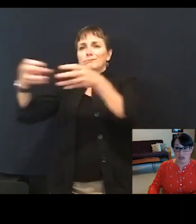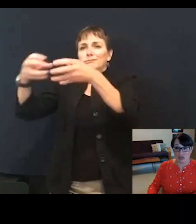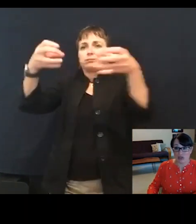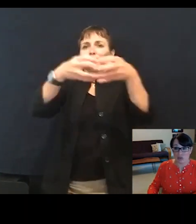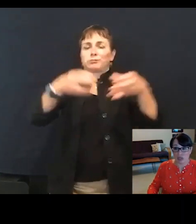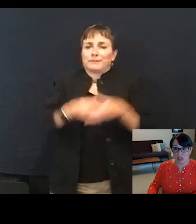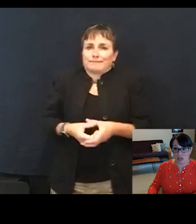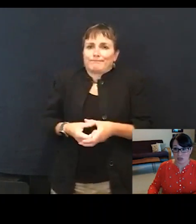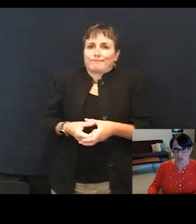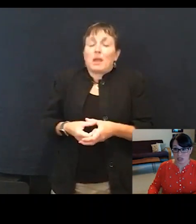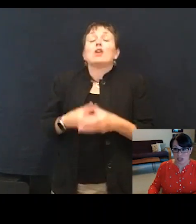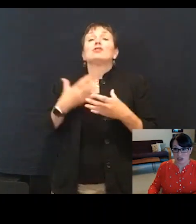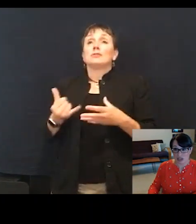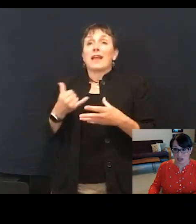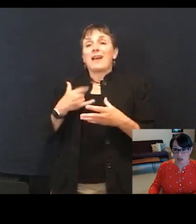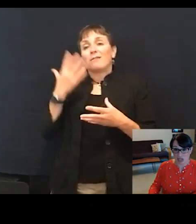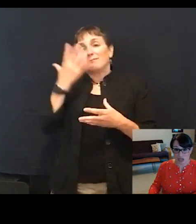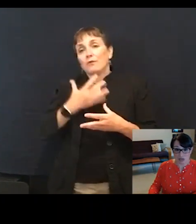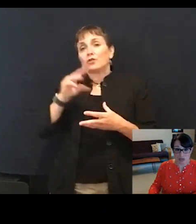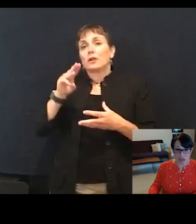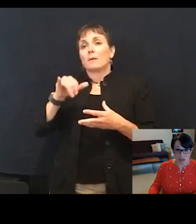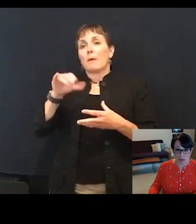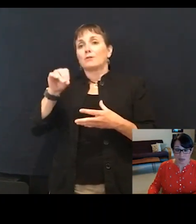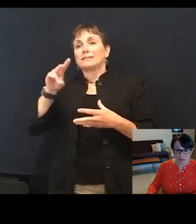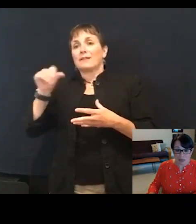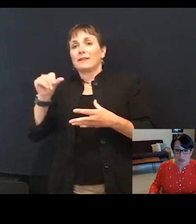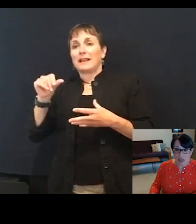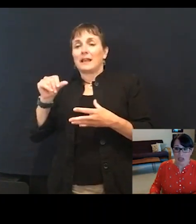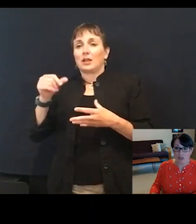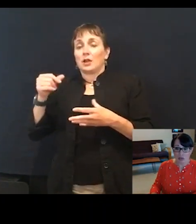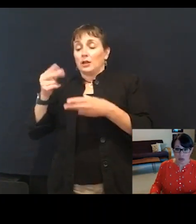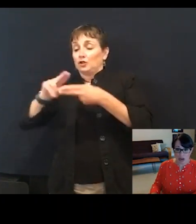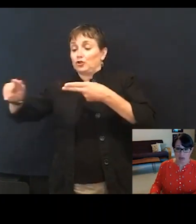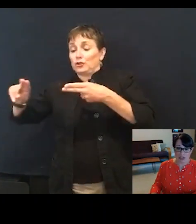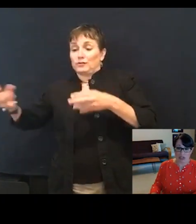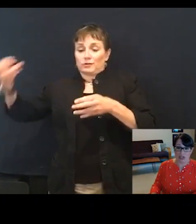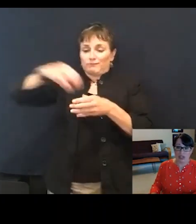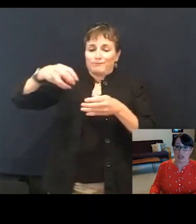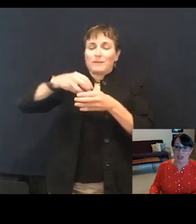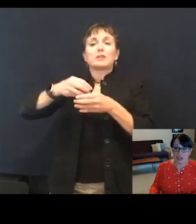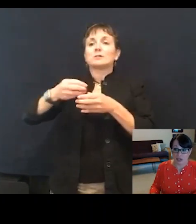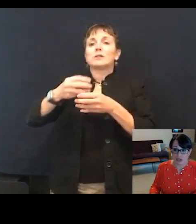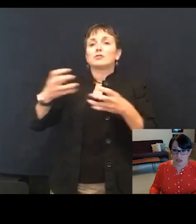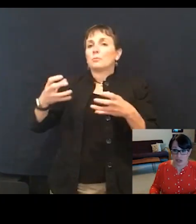is too big to fit inside the standard AAV vector. And for that reason, initial studies